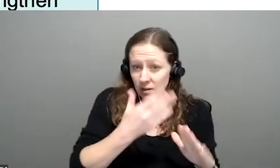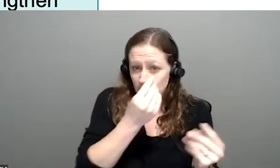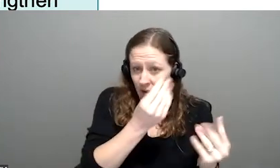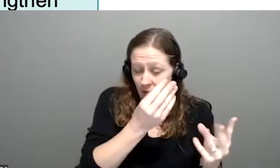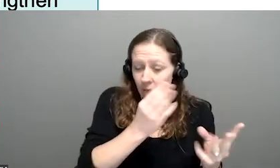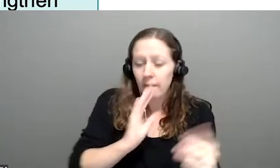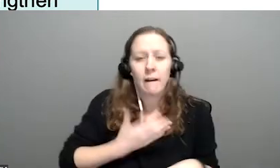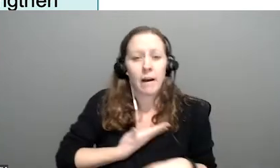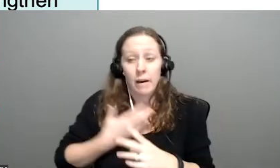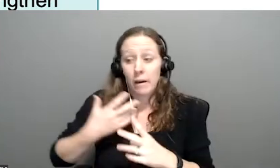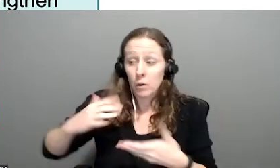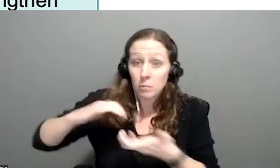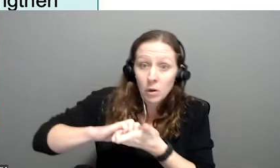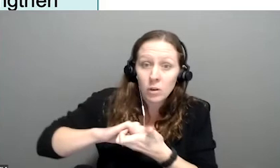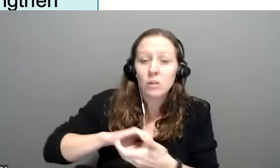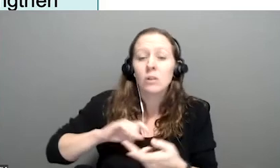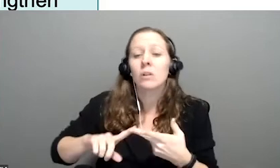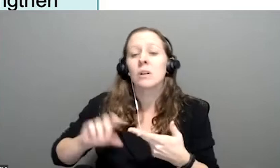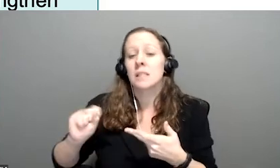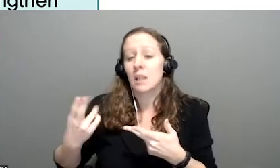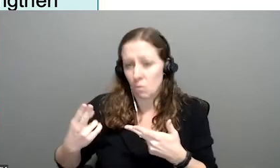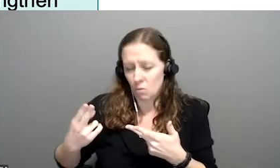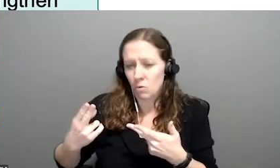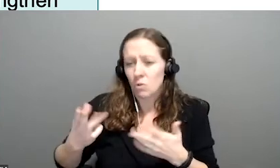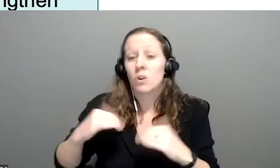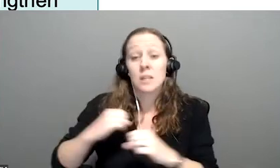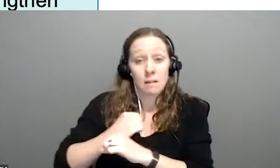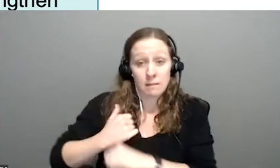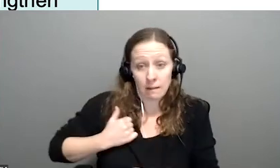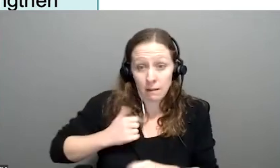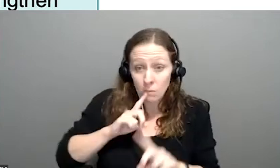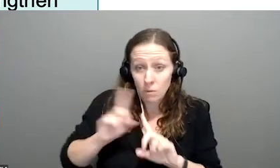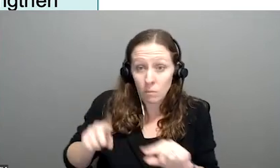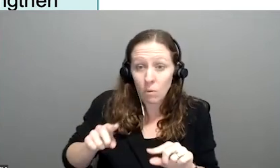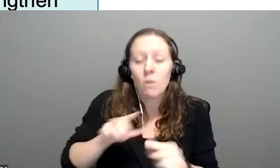stakeholders, Statistics Canada reports, as well as academic research and external reports.